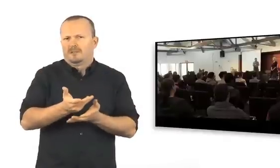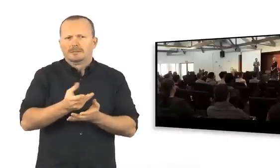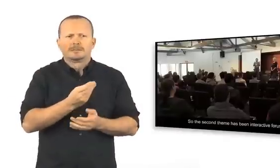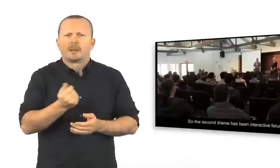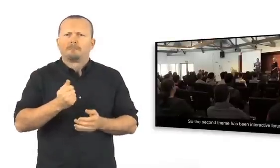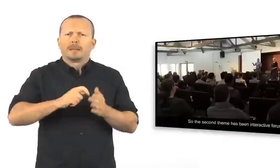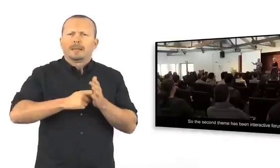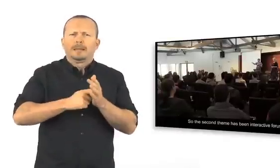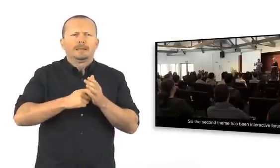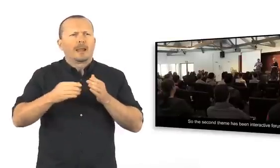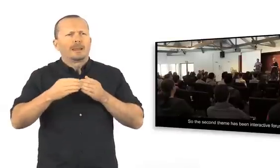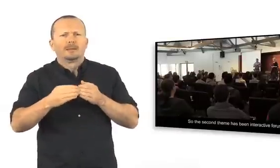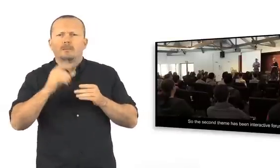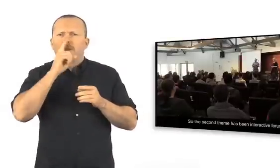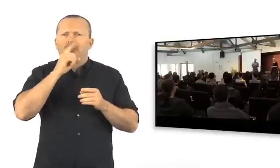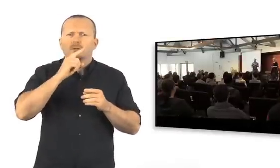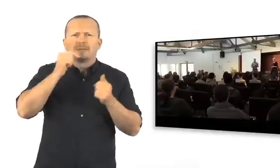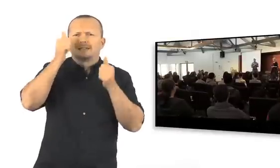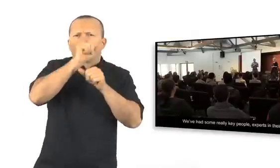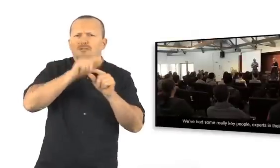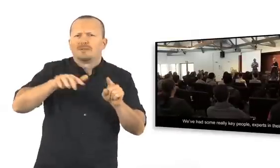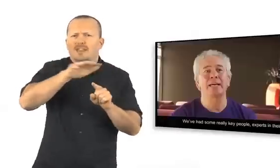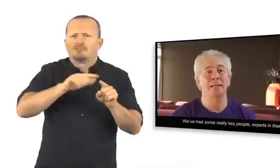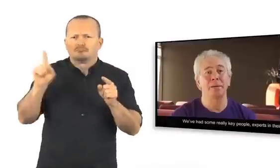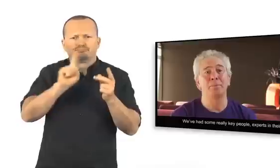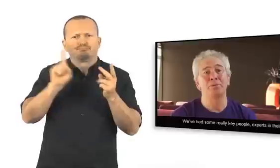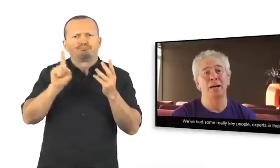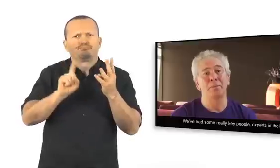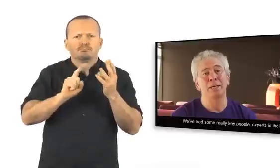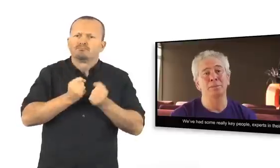Brian: So the second theme has been interactive forums. We’ve had some really key people,